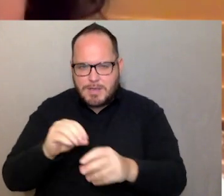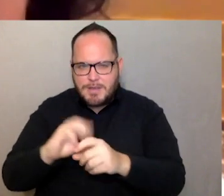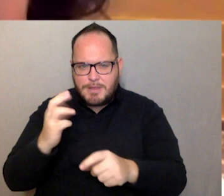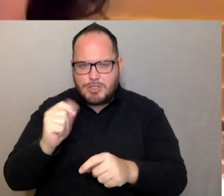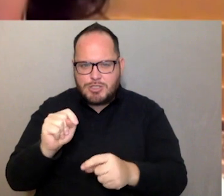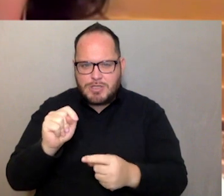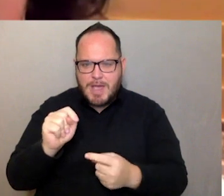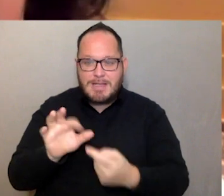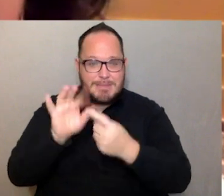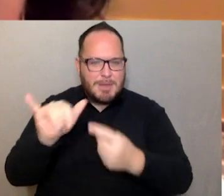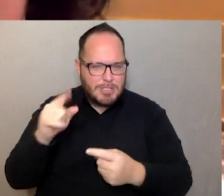ESPECIALLY IN THE MEDIA, AROUND